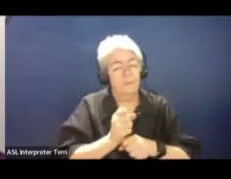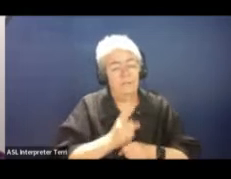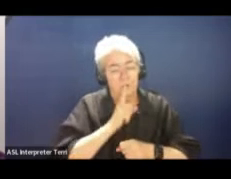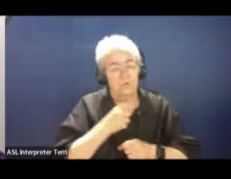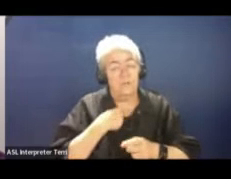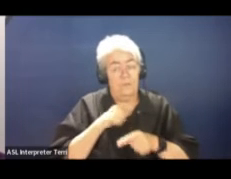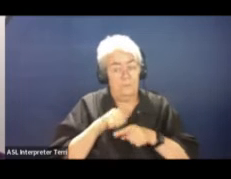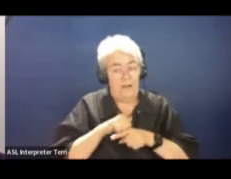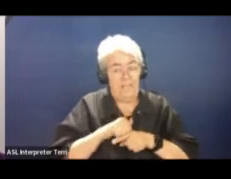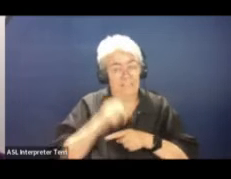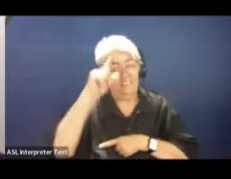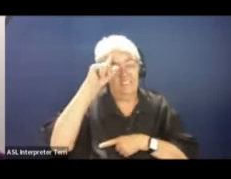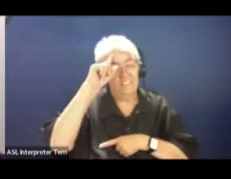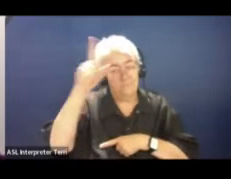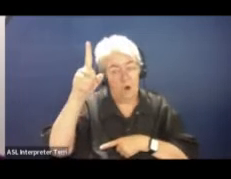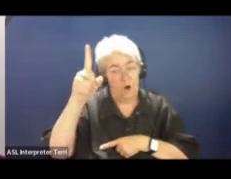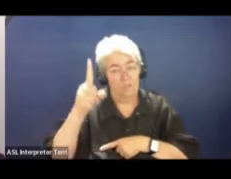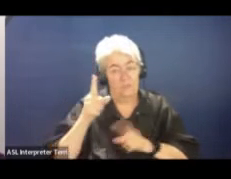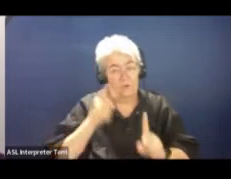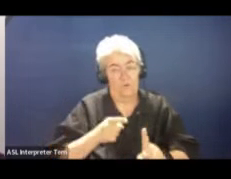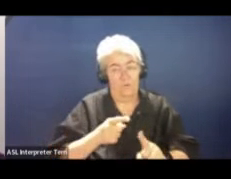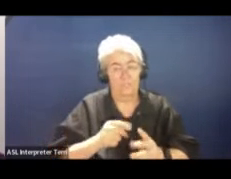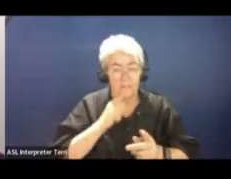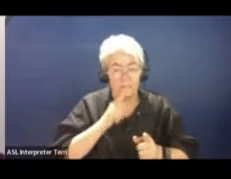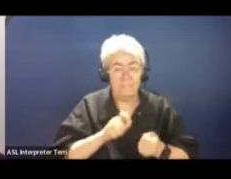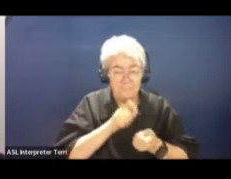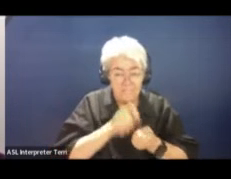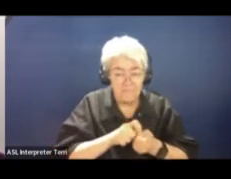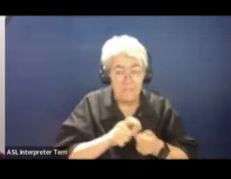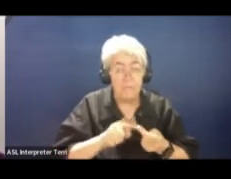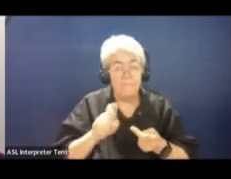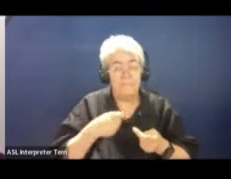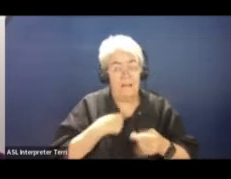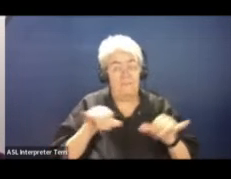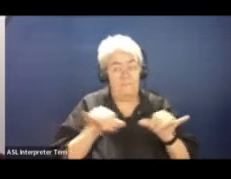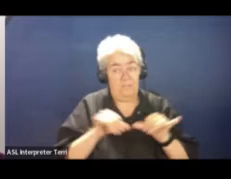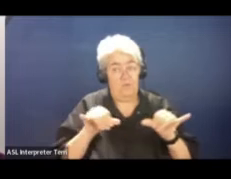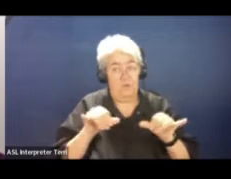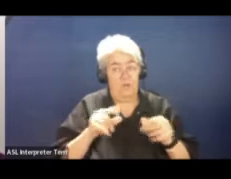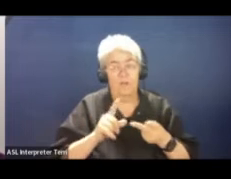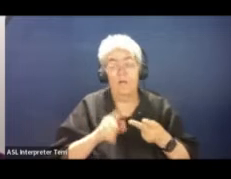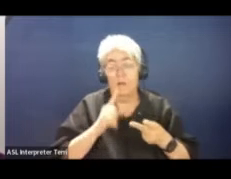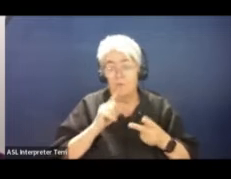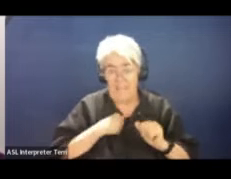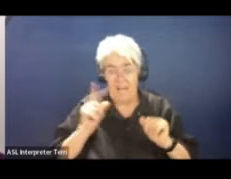smart goals being real, specific, measurable, making sure things aren't actionable, we can take action on them, so